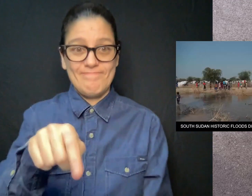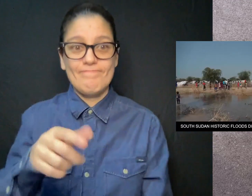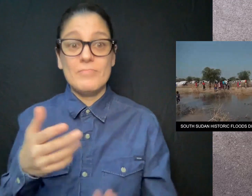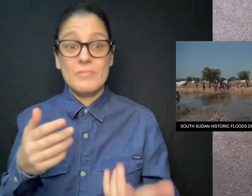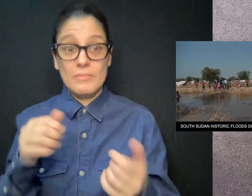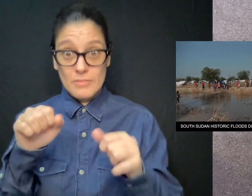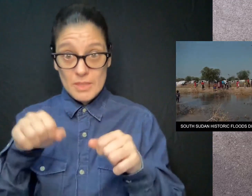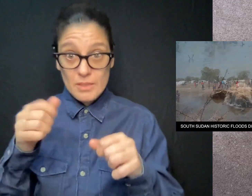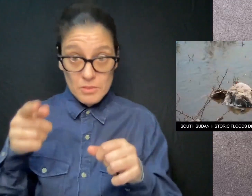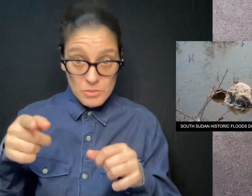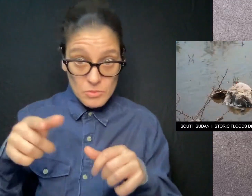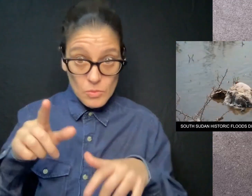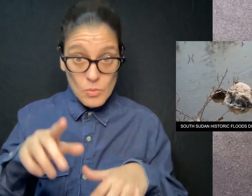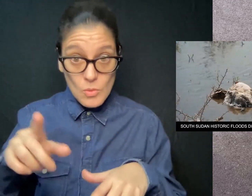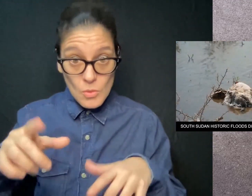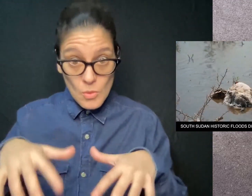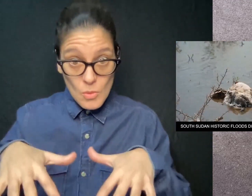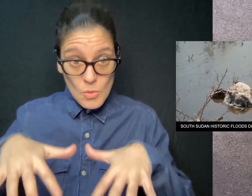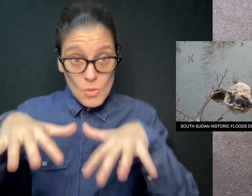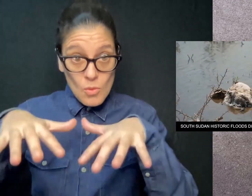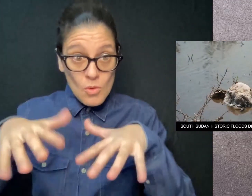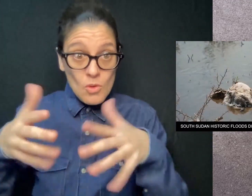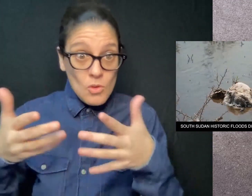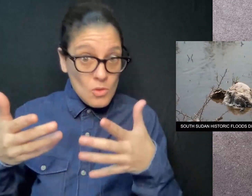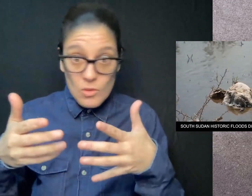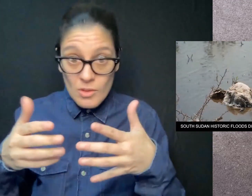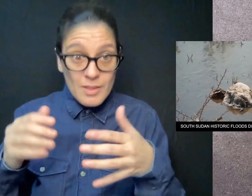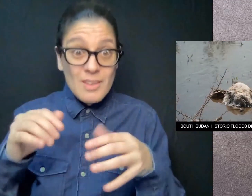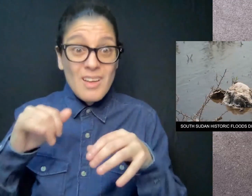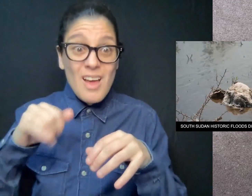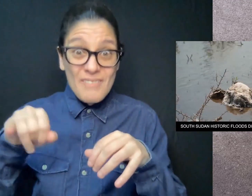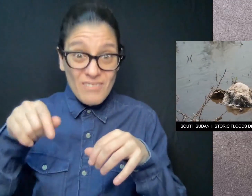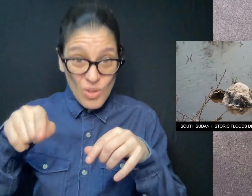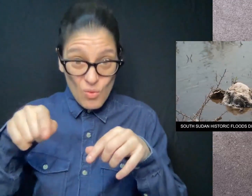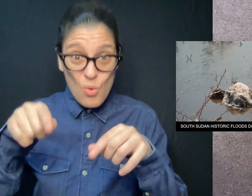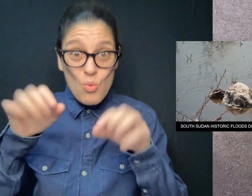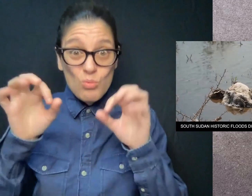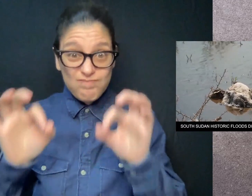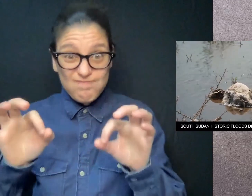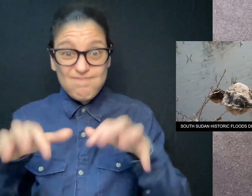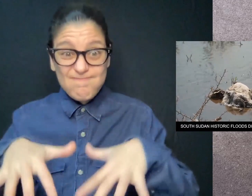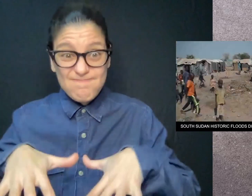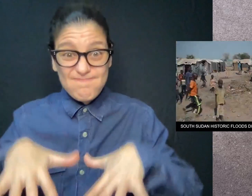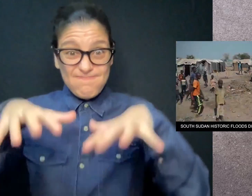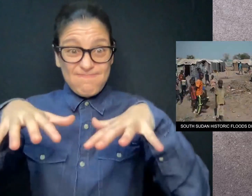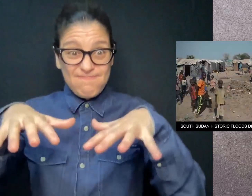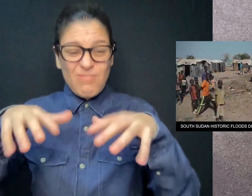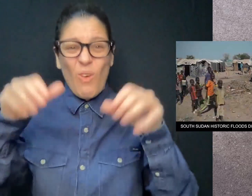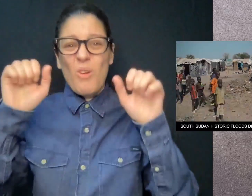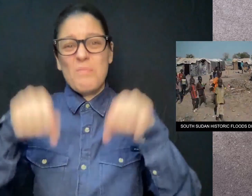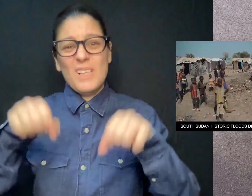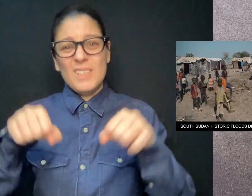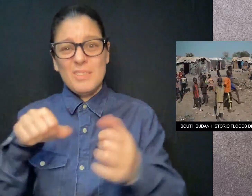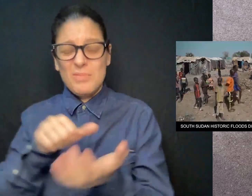and if the current waters don't recede the fear is that this area will be wiped off the map